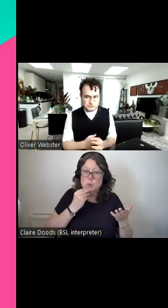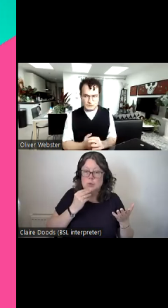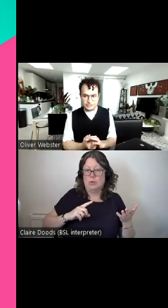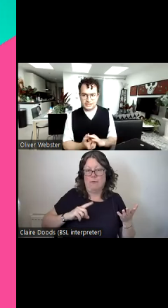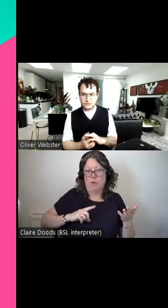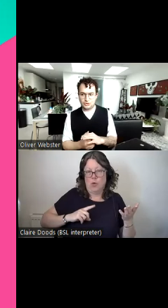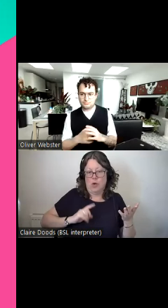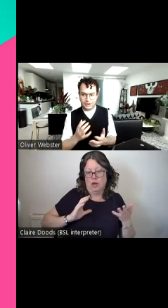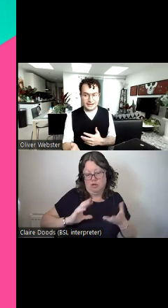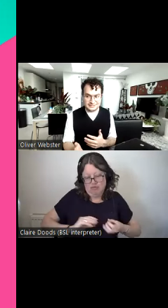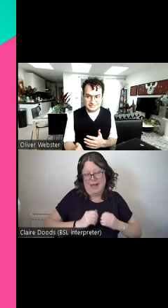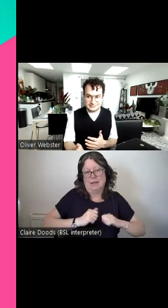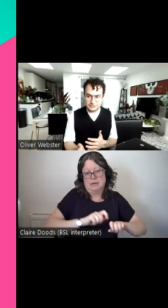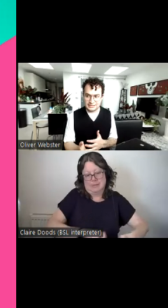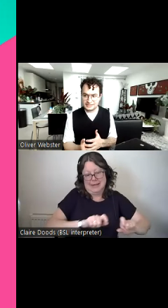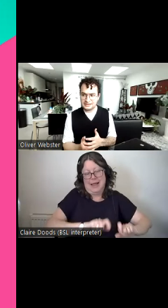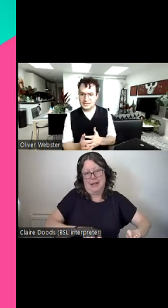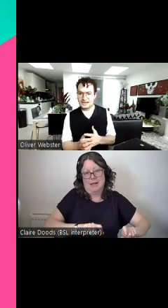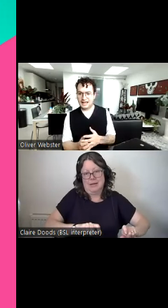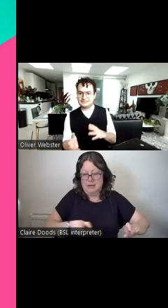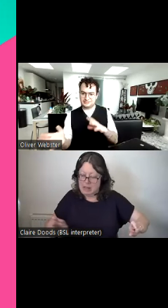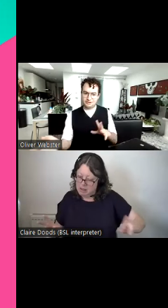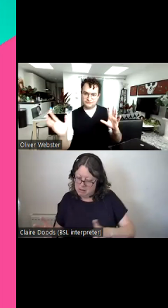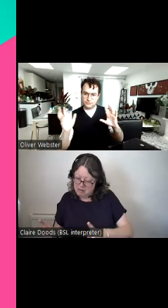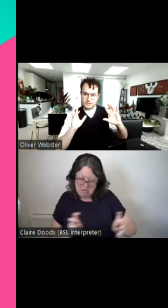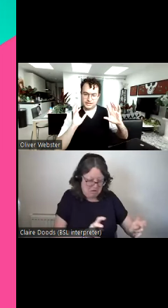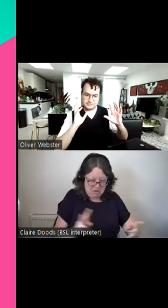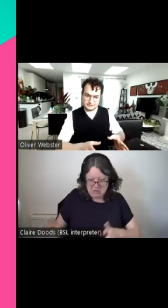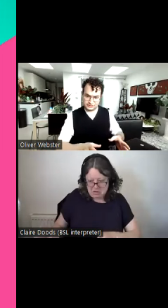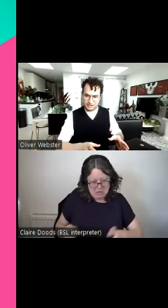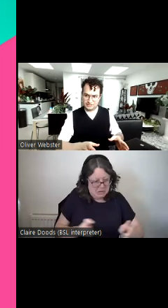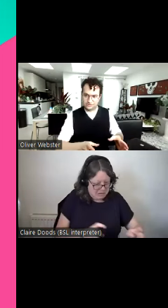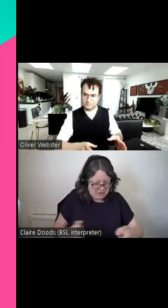especially if you're not practiced at subtitling, as starting from an existing transcript